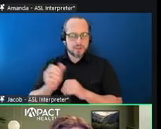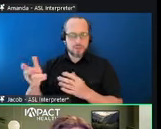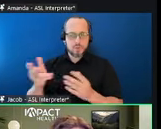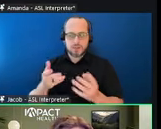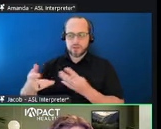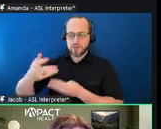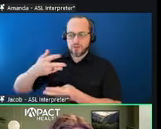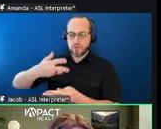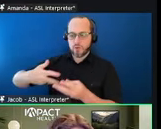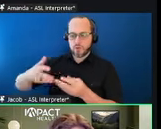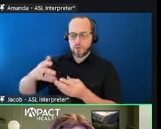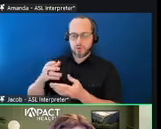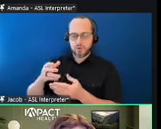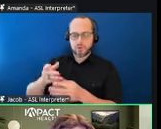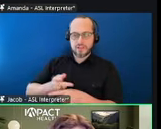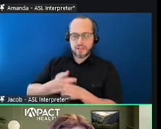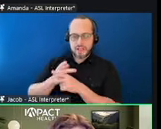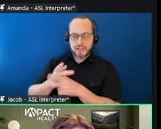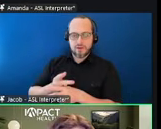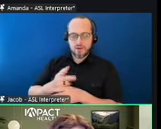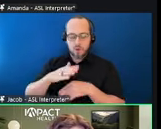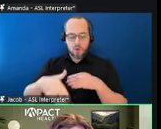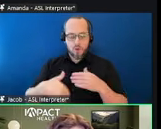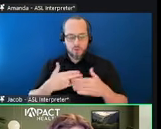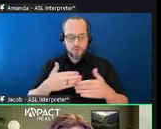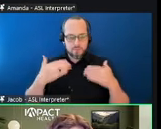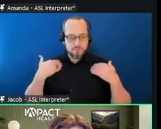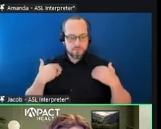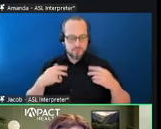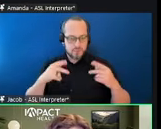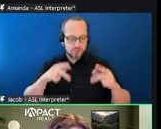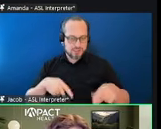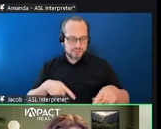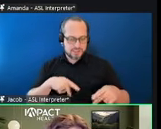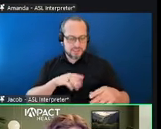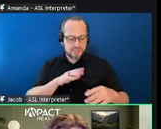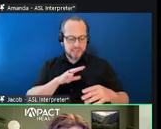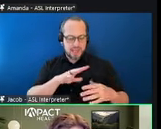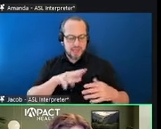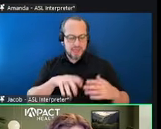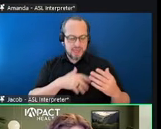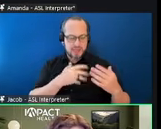care whole person health care closer together and make sure that our clinicians have what they need